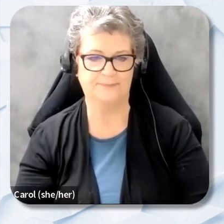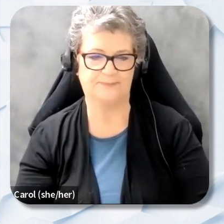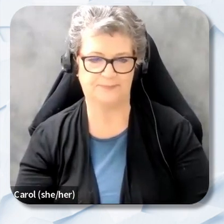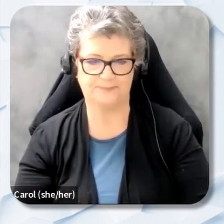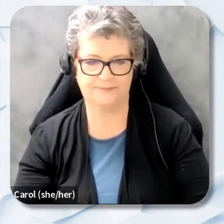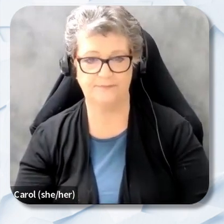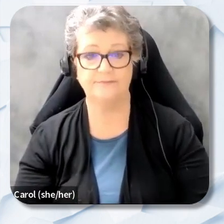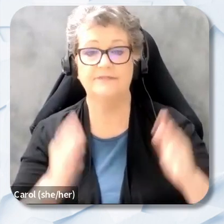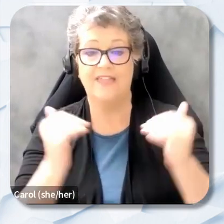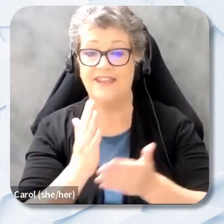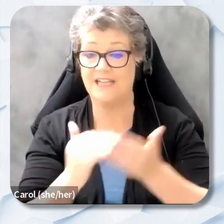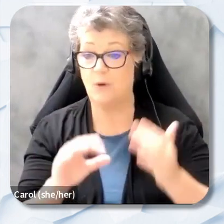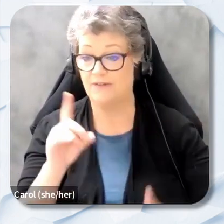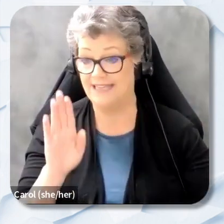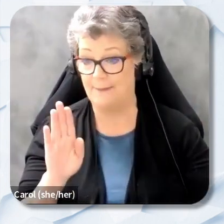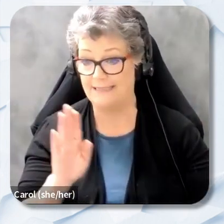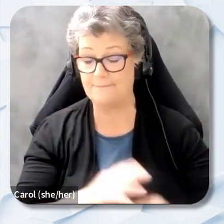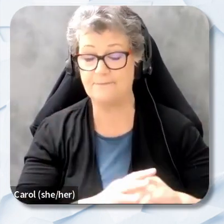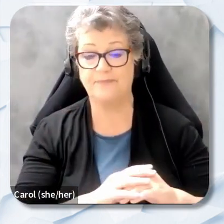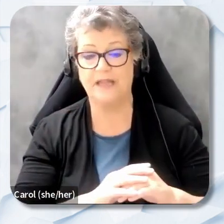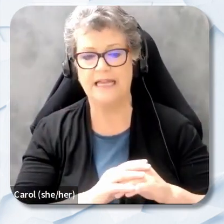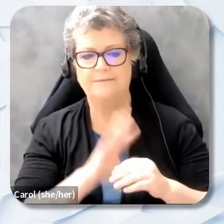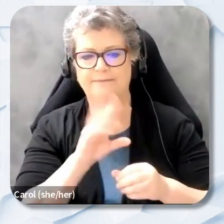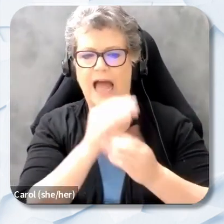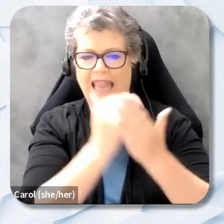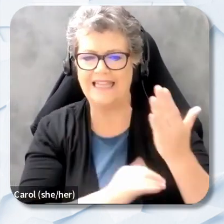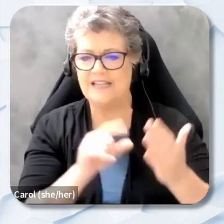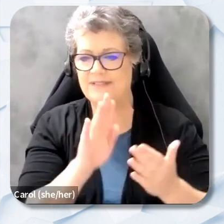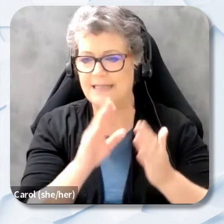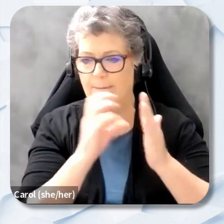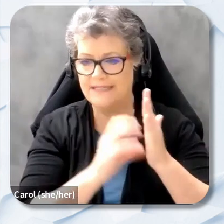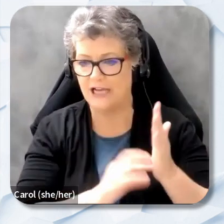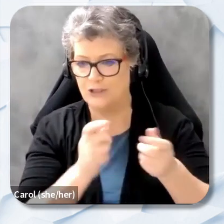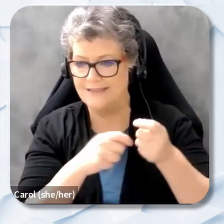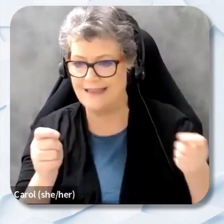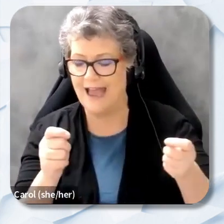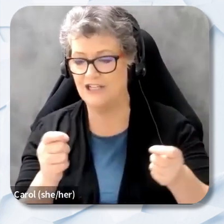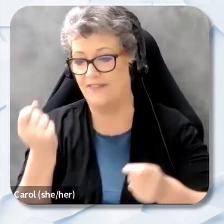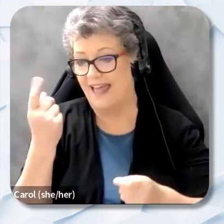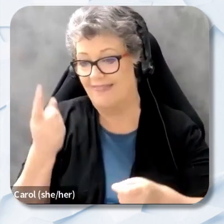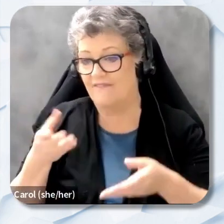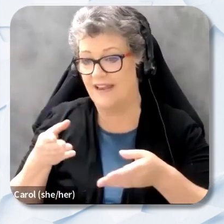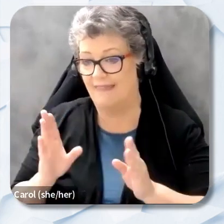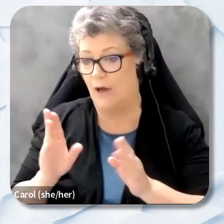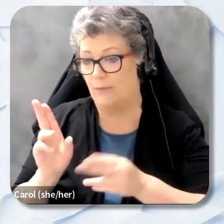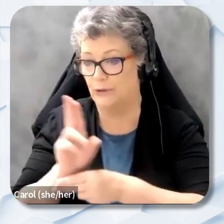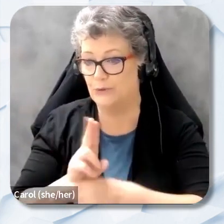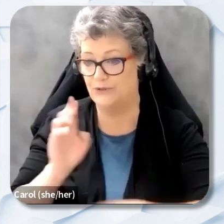The next part of the database includes a list of subsections tied to the 11 allowable uses for EEF.